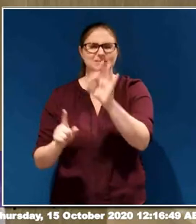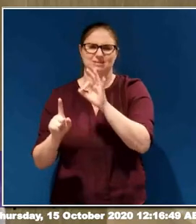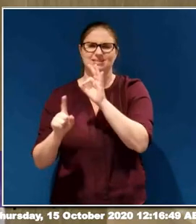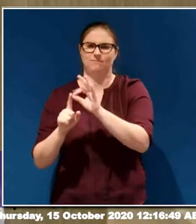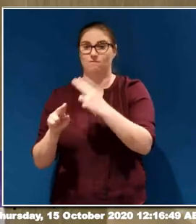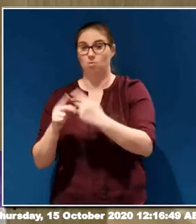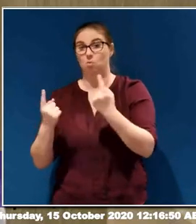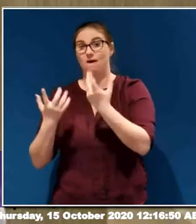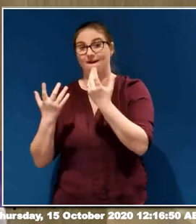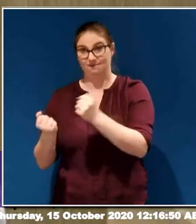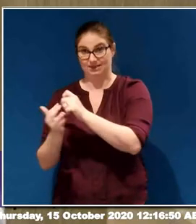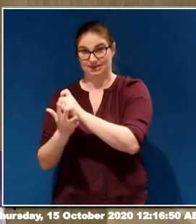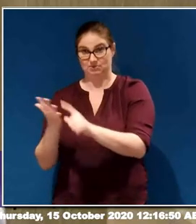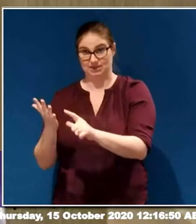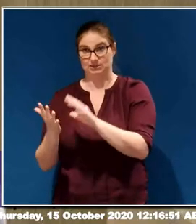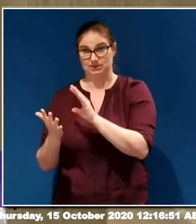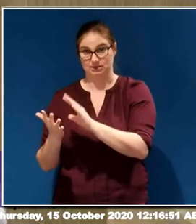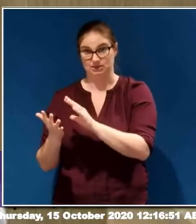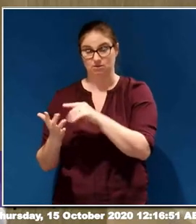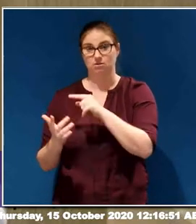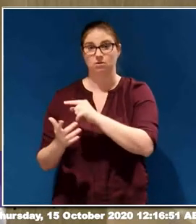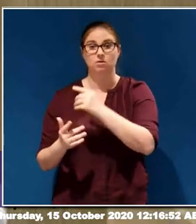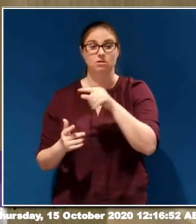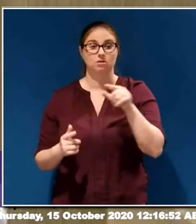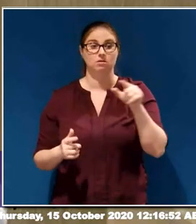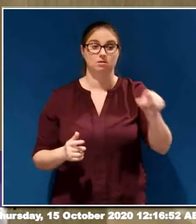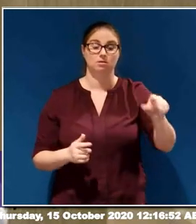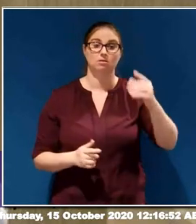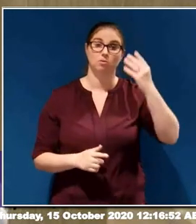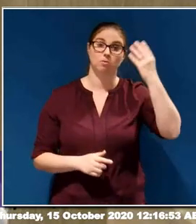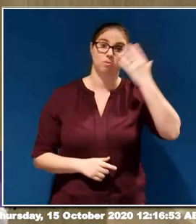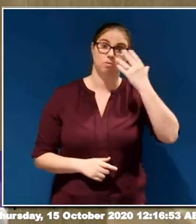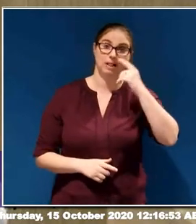a school can request a transfer note from the previous school.